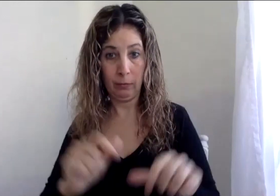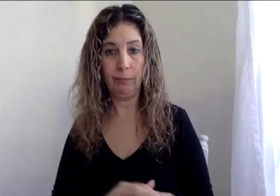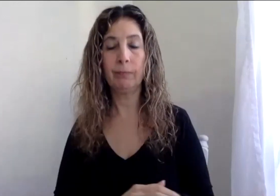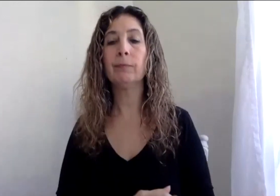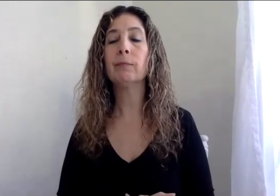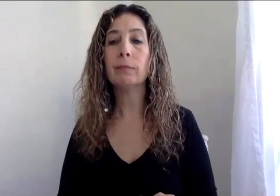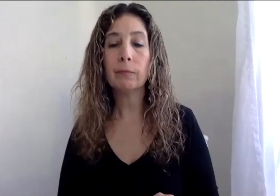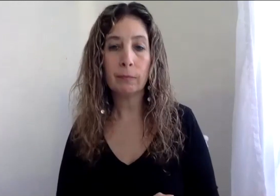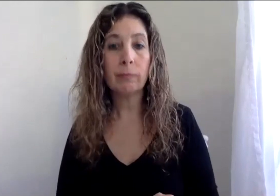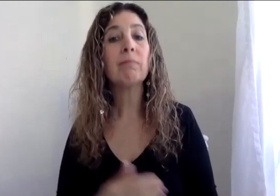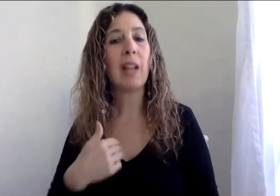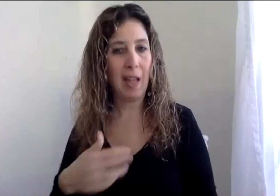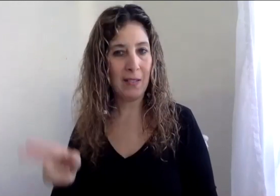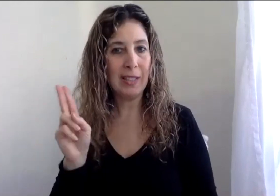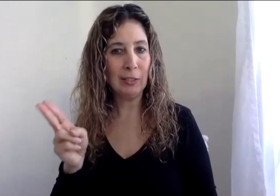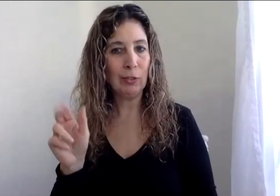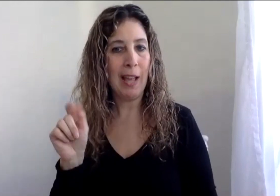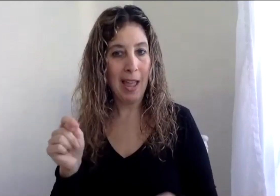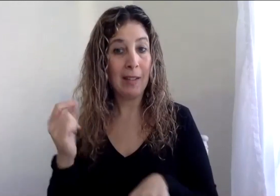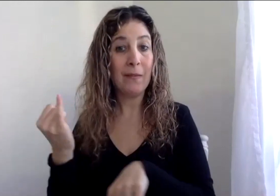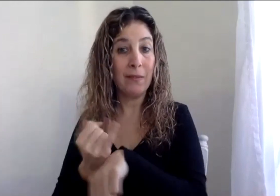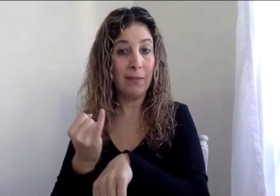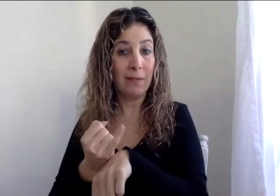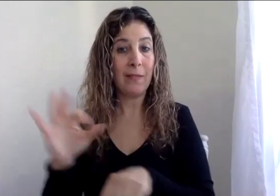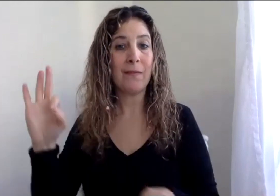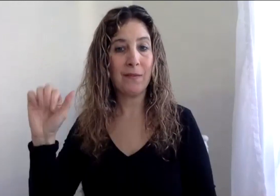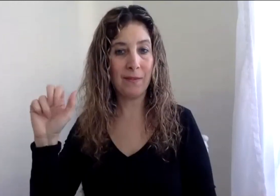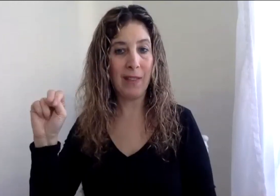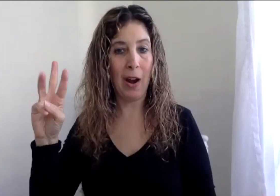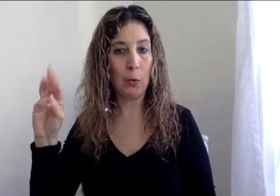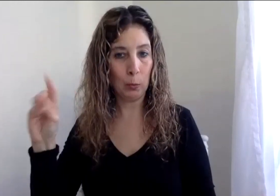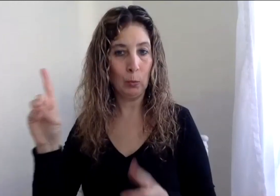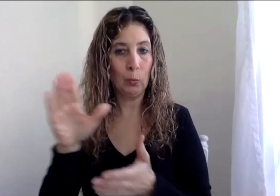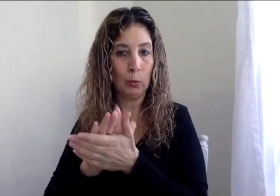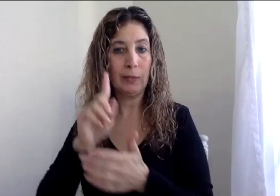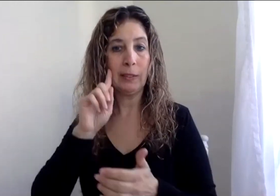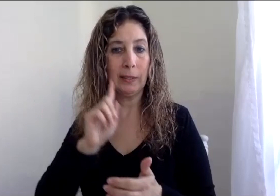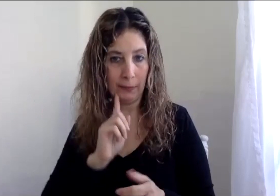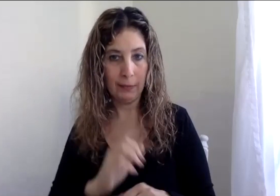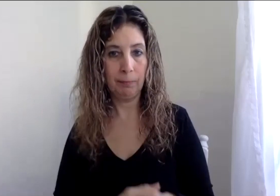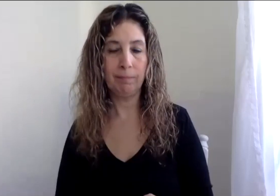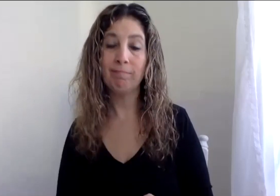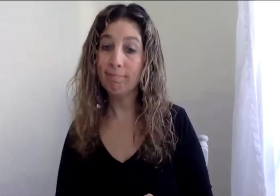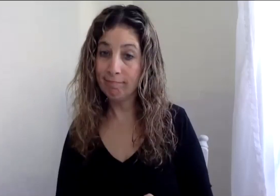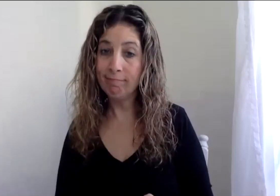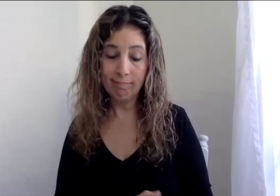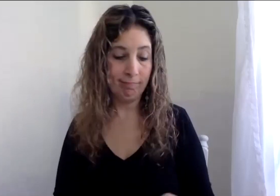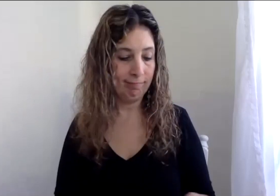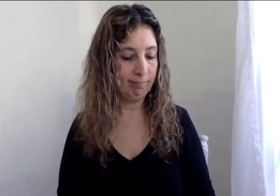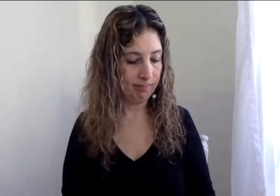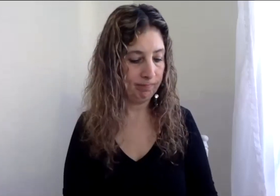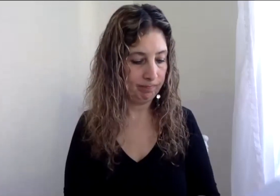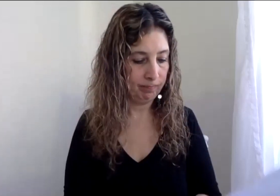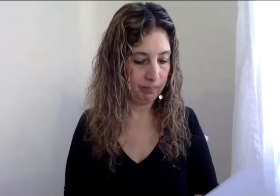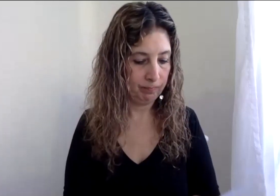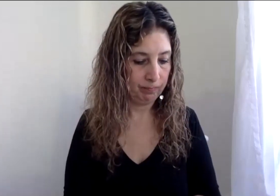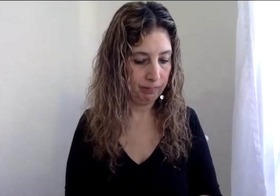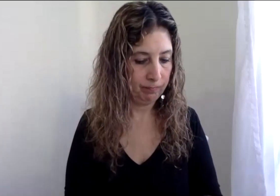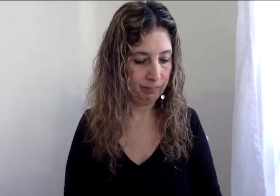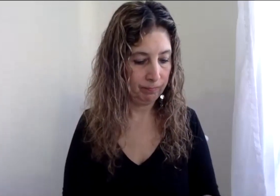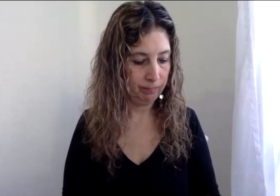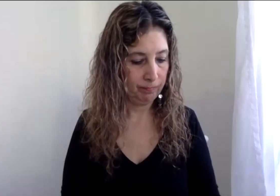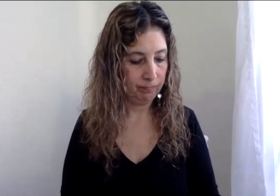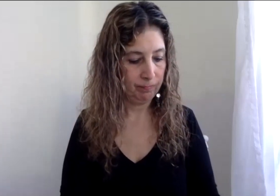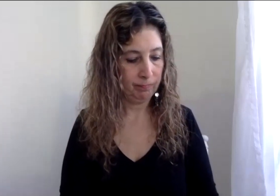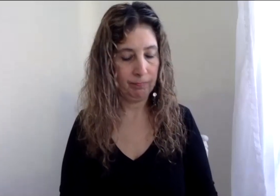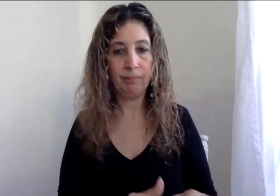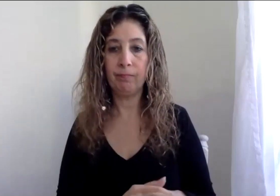as I mentioned in my previous vlog. Now, he has a history at Fanwood School for the Deaf.